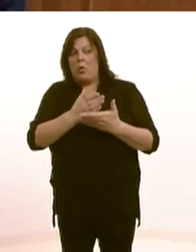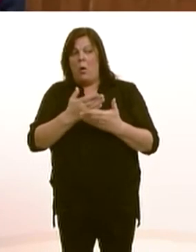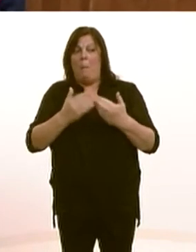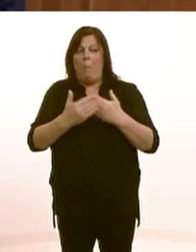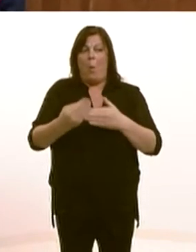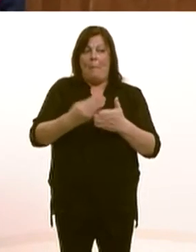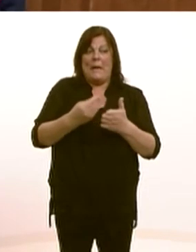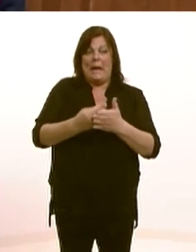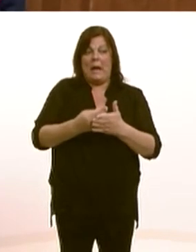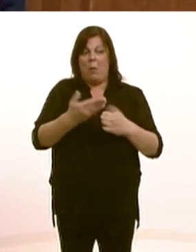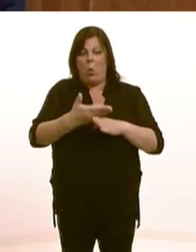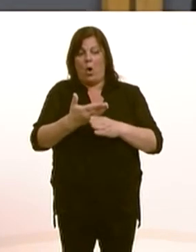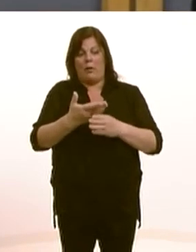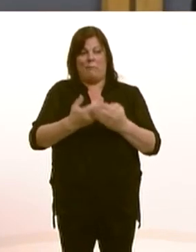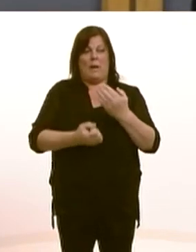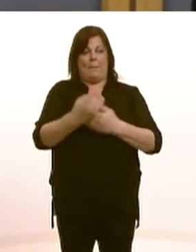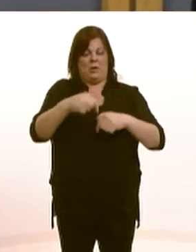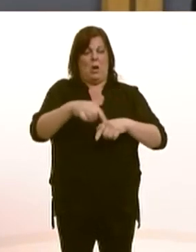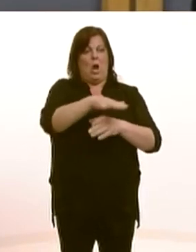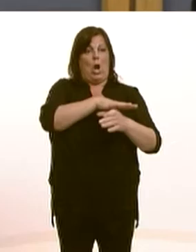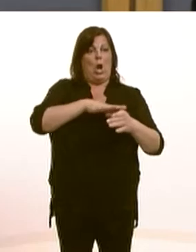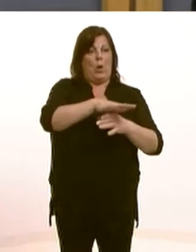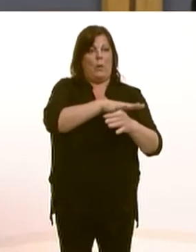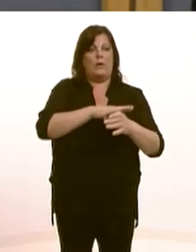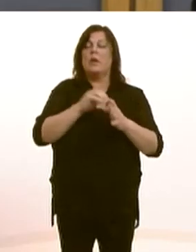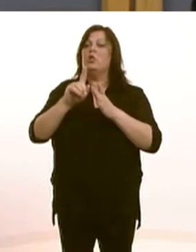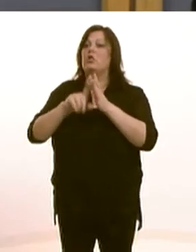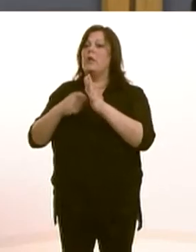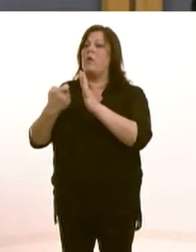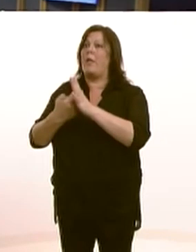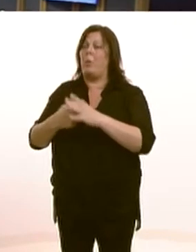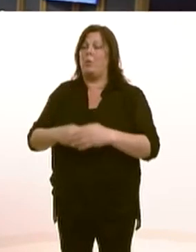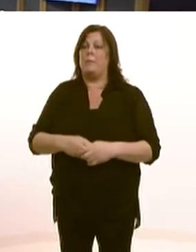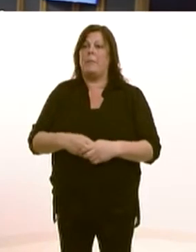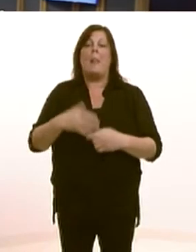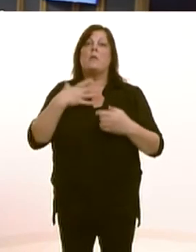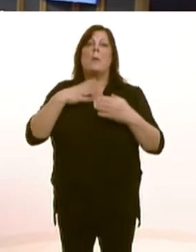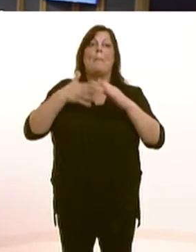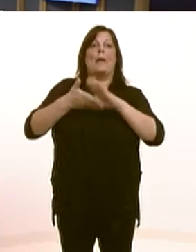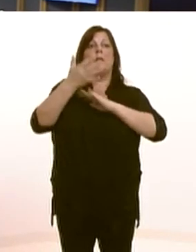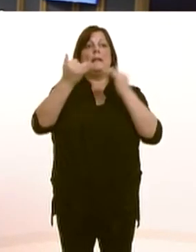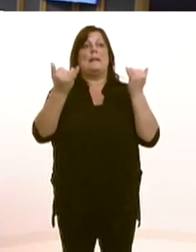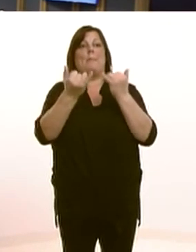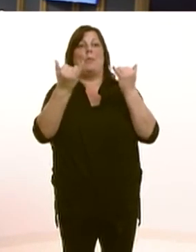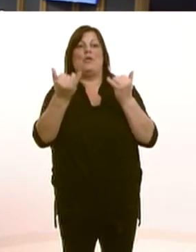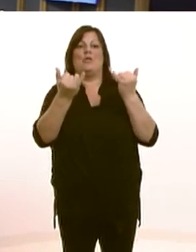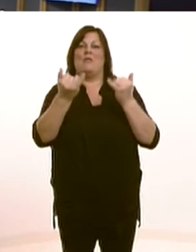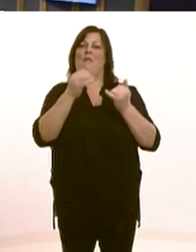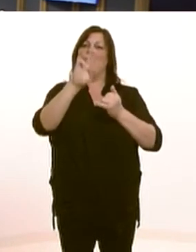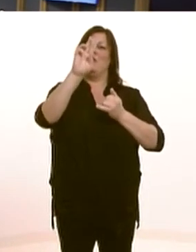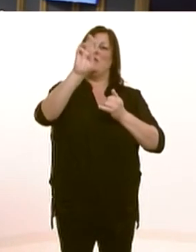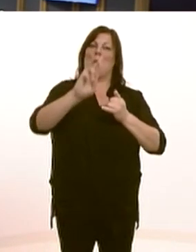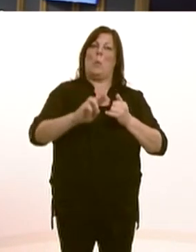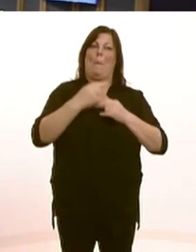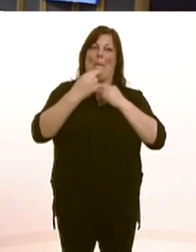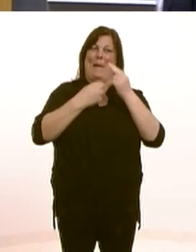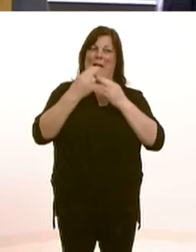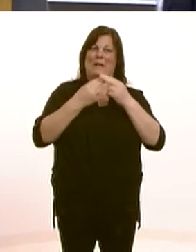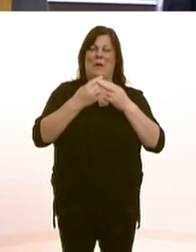Jenny Rathbone: Iíve just come from the celebration of school meals hosted by Lesley Griffithsódelighted